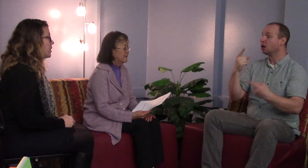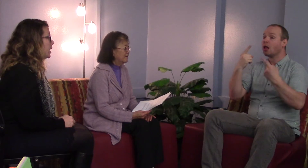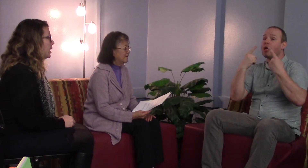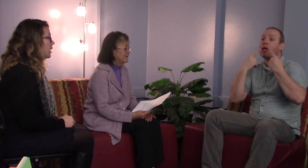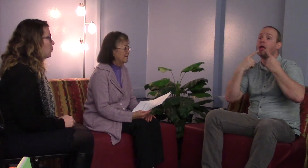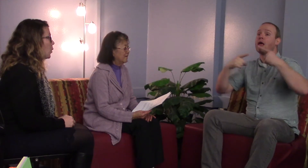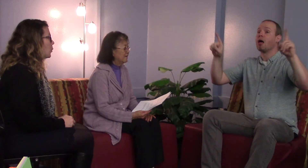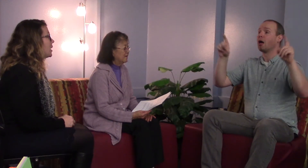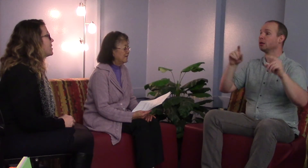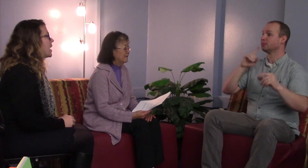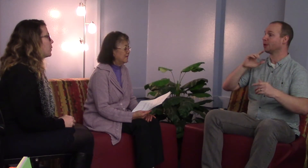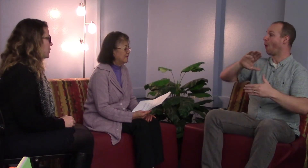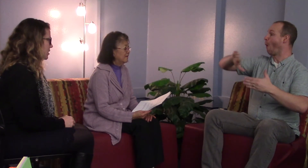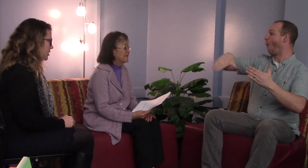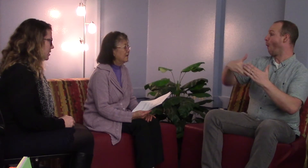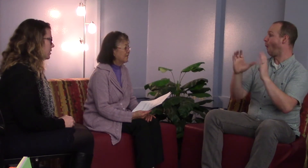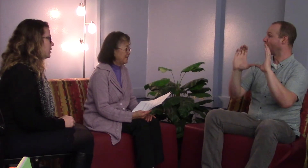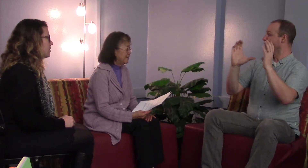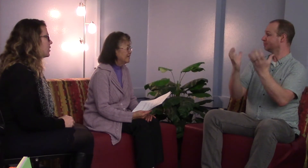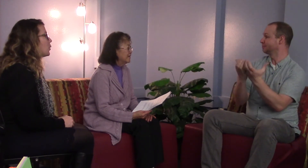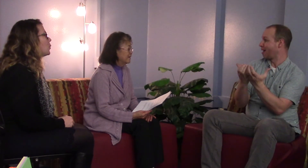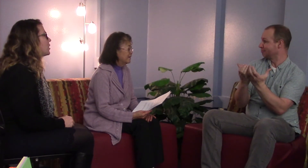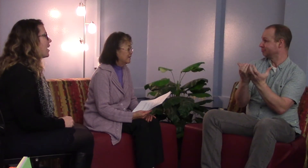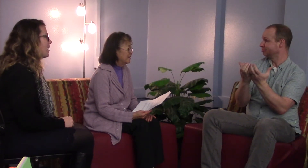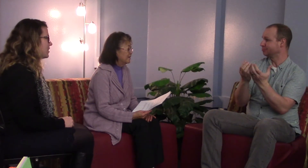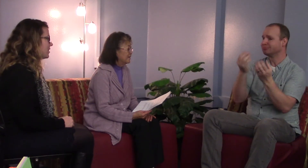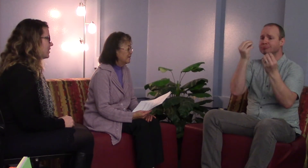they won't announce to the whole class,